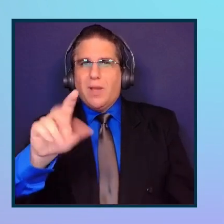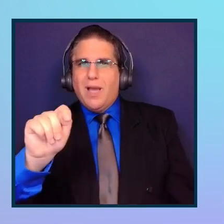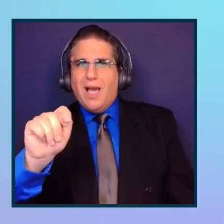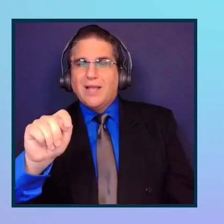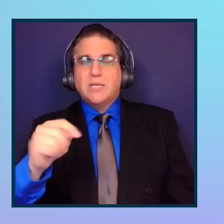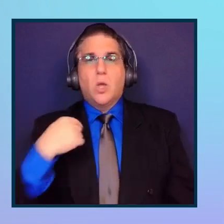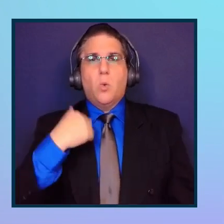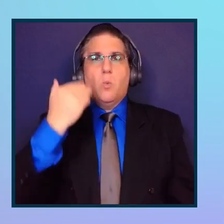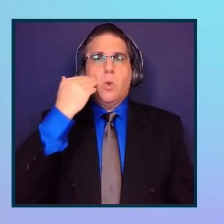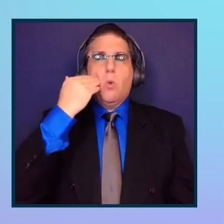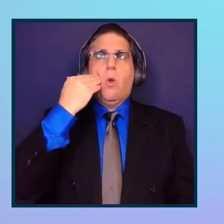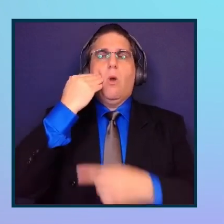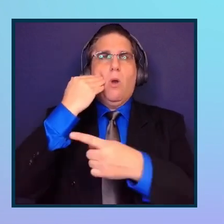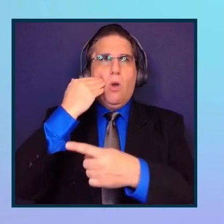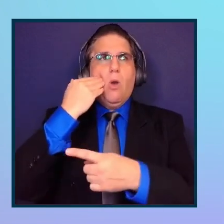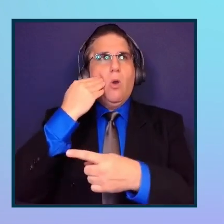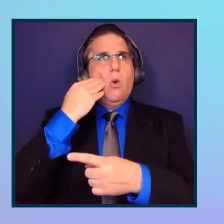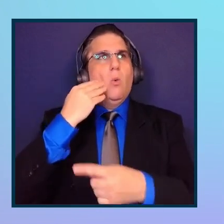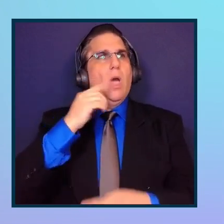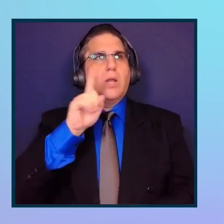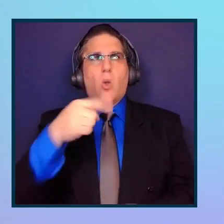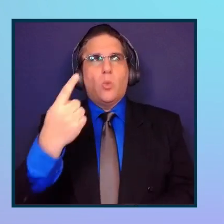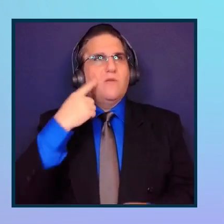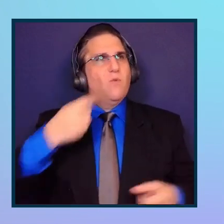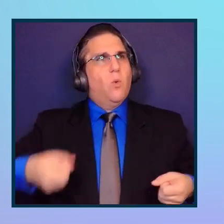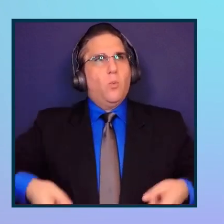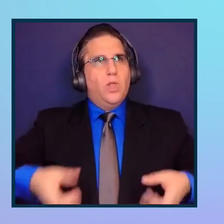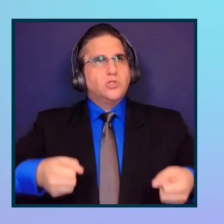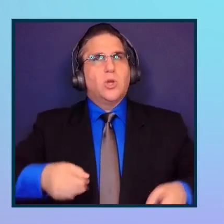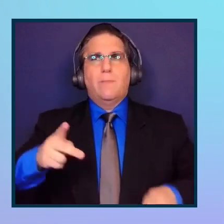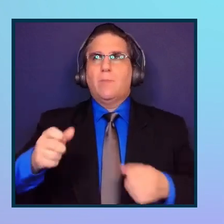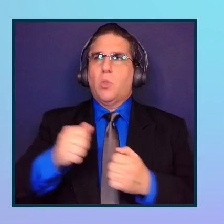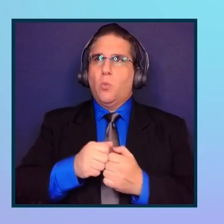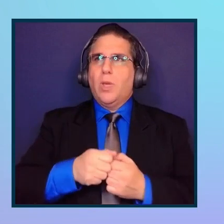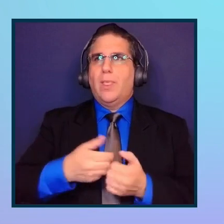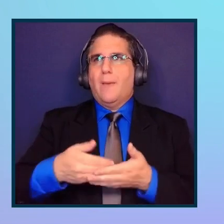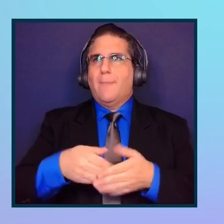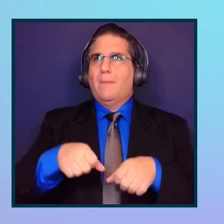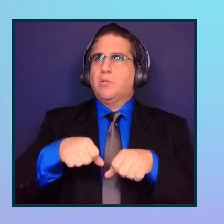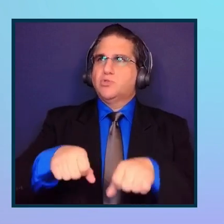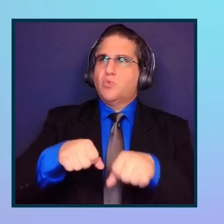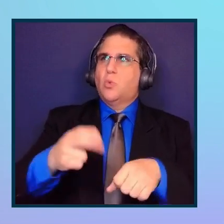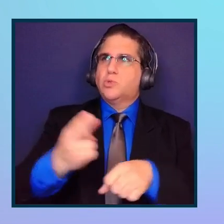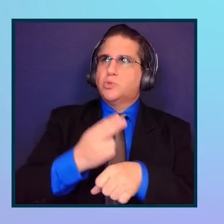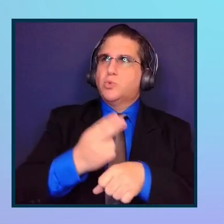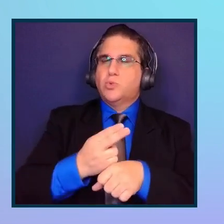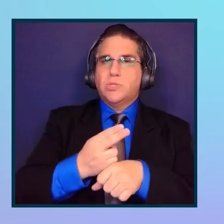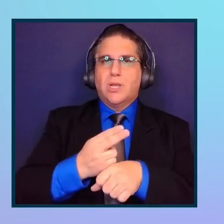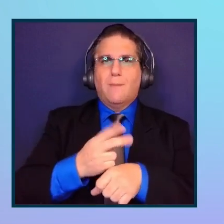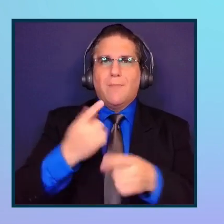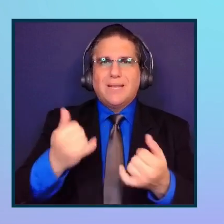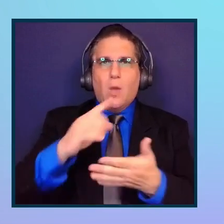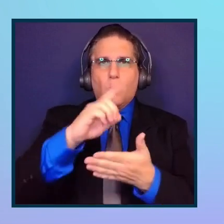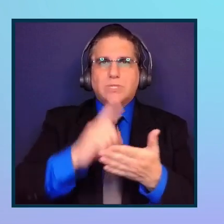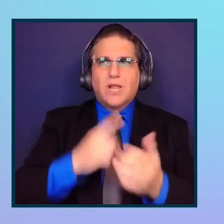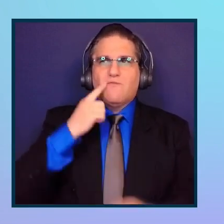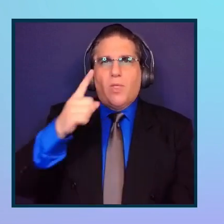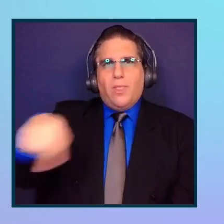that were needed for wheelchair users, and so over time they've actually become less accessible. And so I think we need to get away from these statements